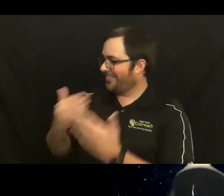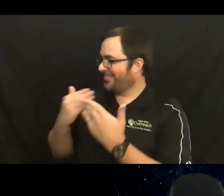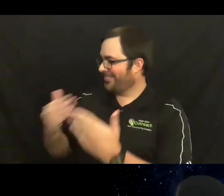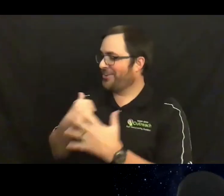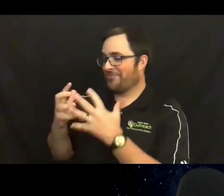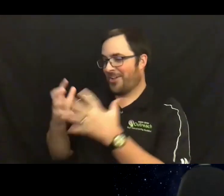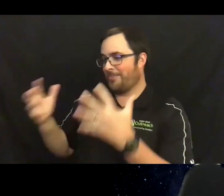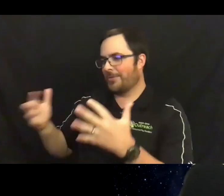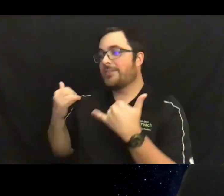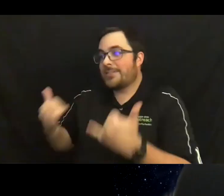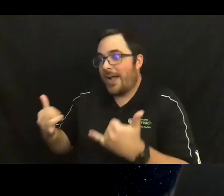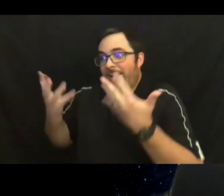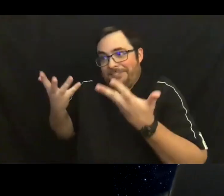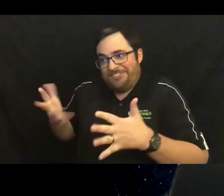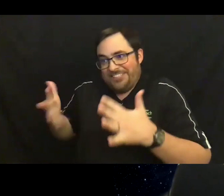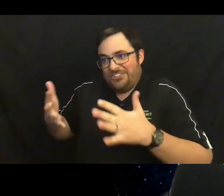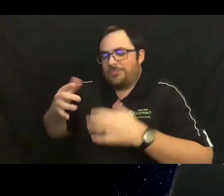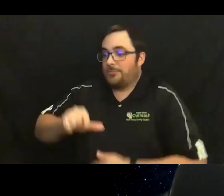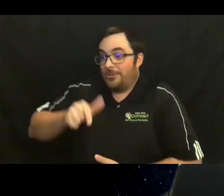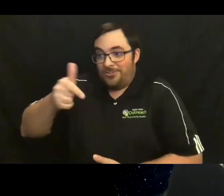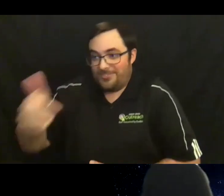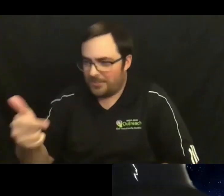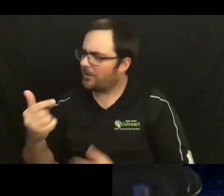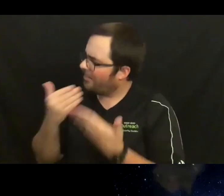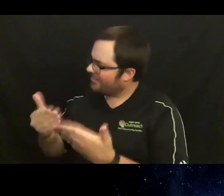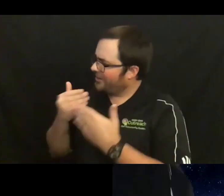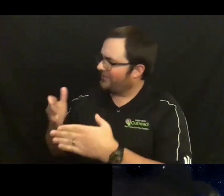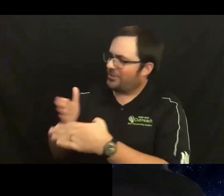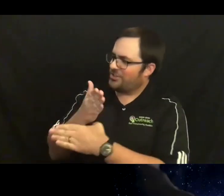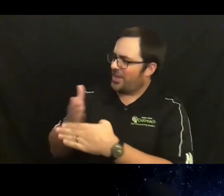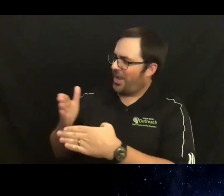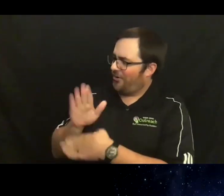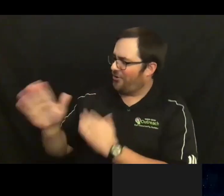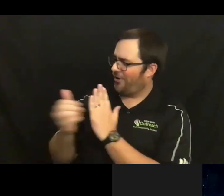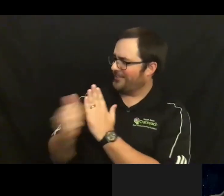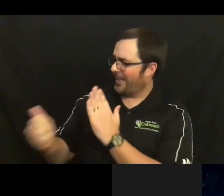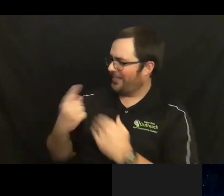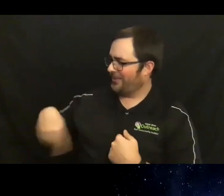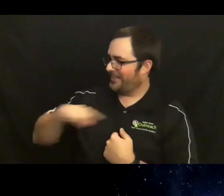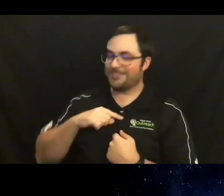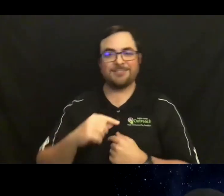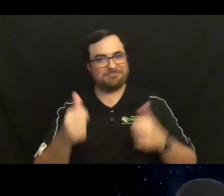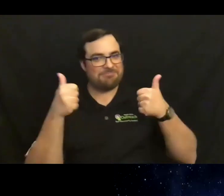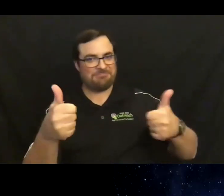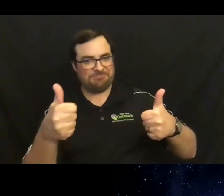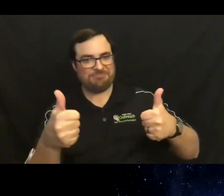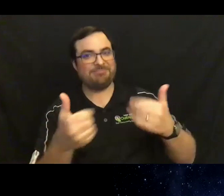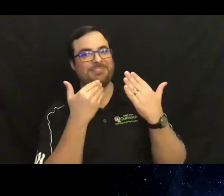And we're going to move on to the next person. So thank you for sharing your talent with us. Nick: Oh, you're welcome Miss Gensler. Nick's mom: That's Ms. Gettelman.